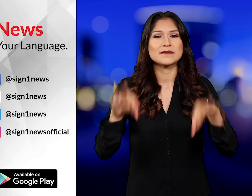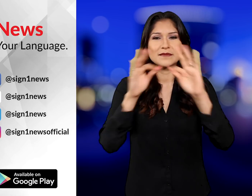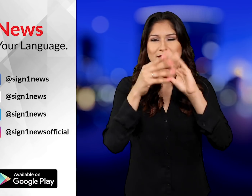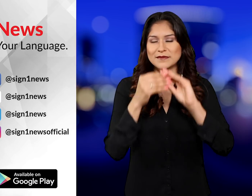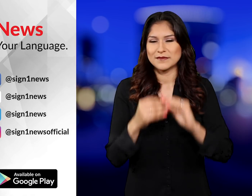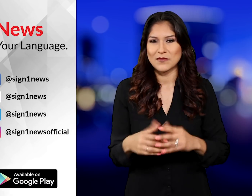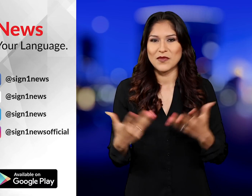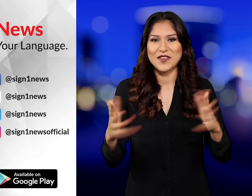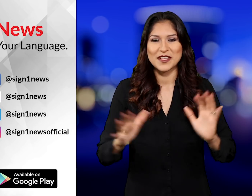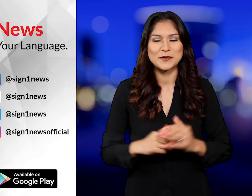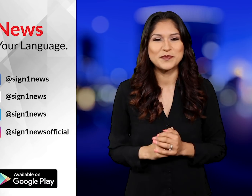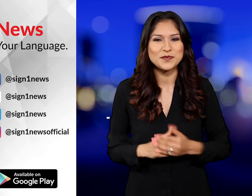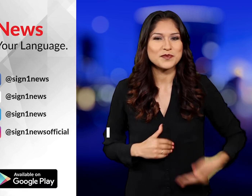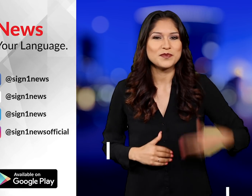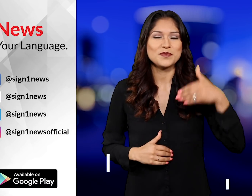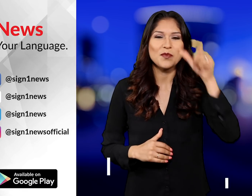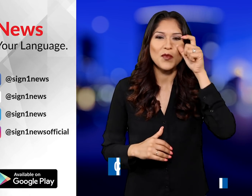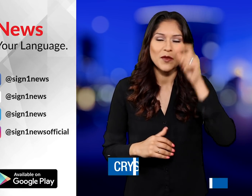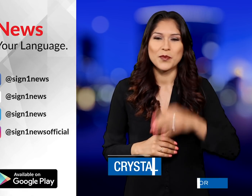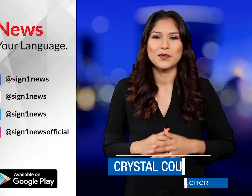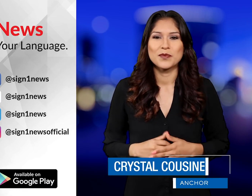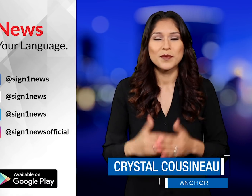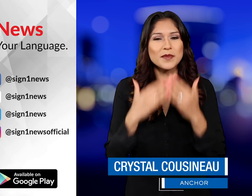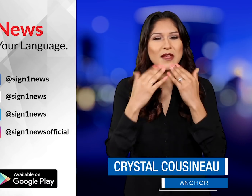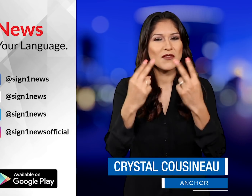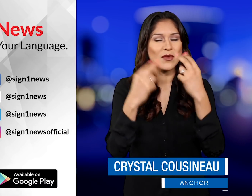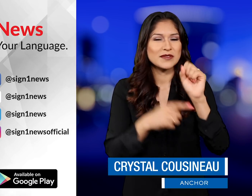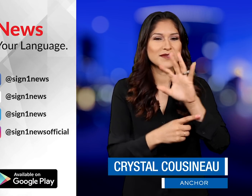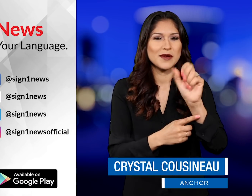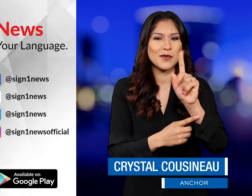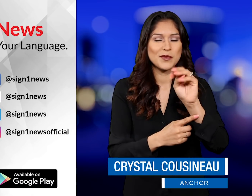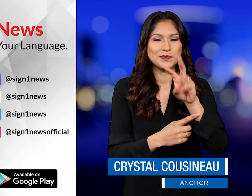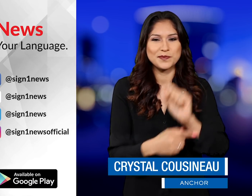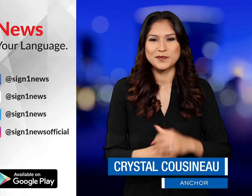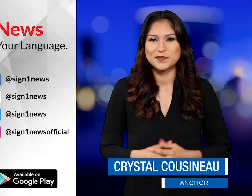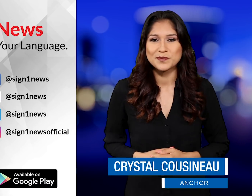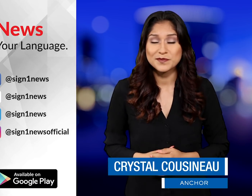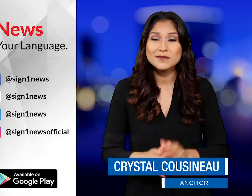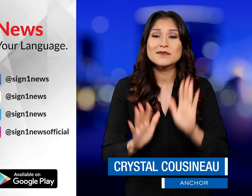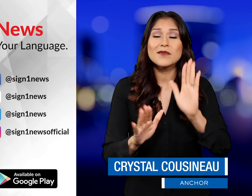And those are your top stories for today. I'm Crystal Cousineau. Thank you for watching Sign1News.